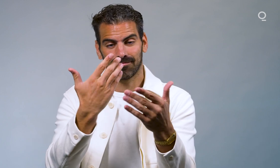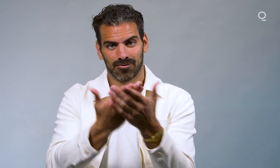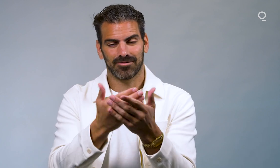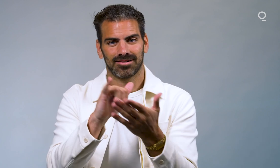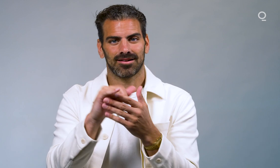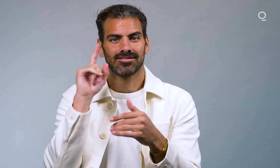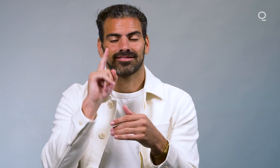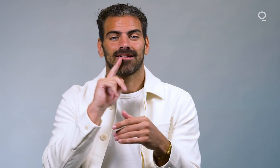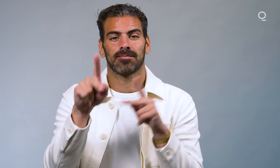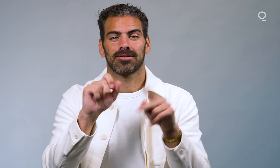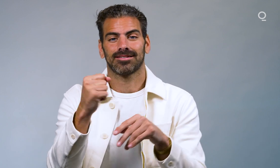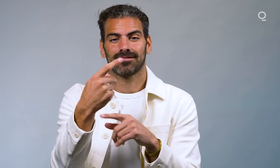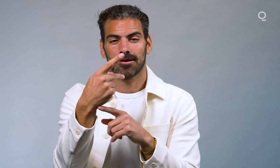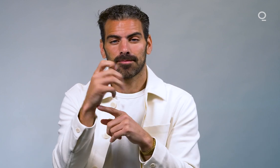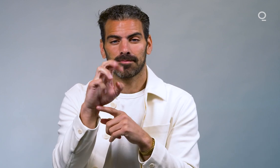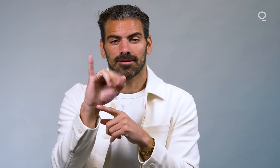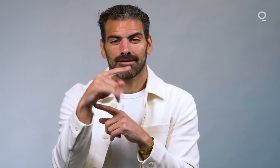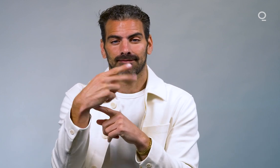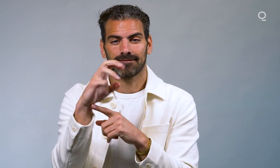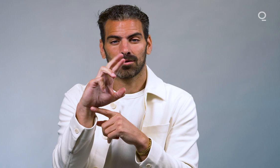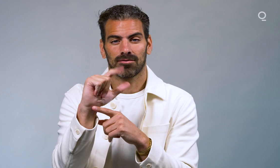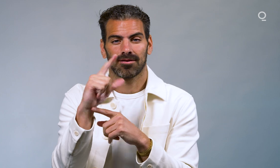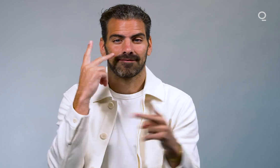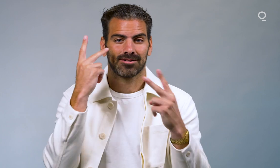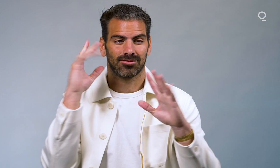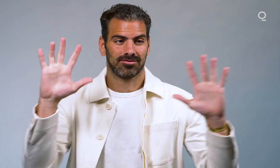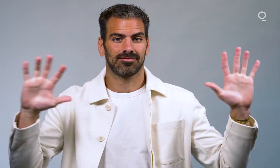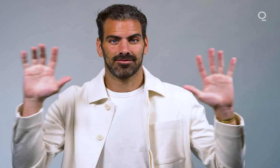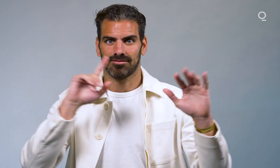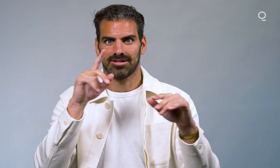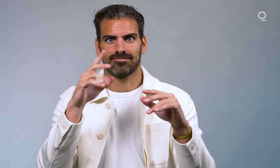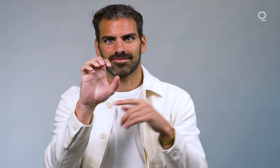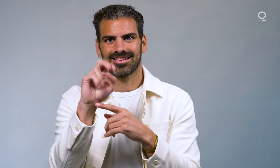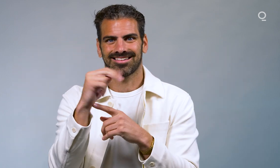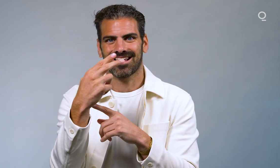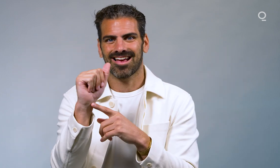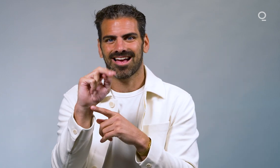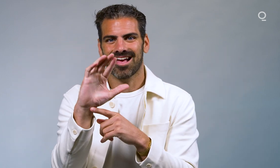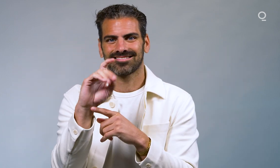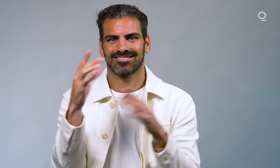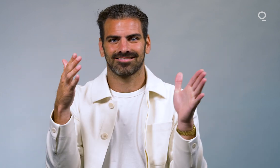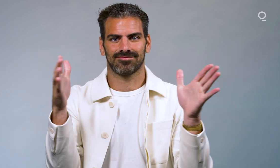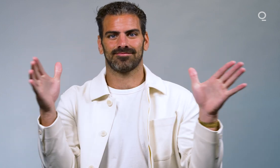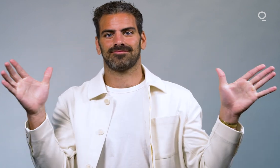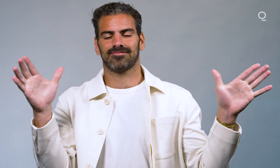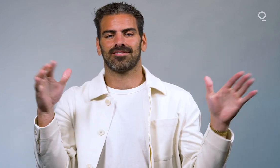And if you take a look at any of the articles out there about deaf people's peripheral vision, you'll actually see that studies have been done to show